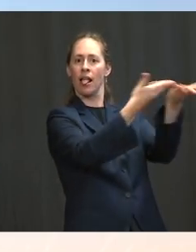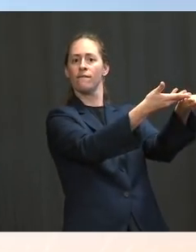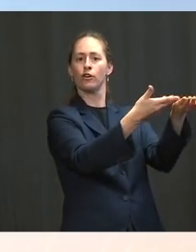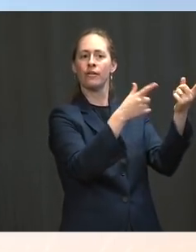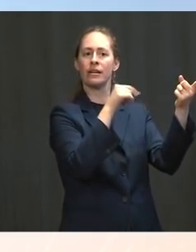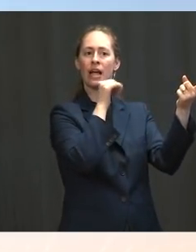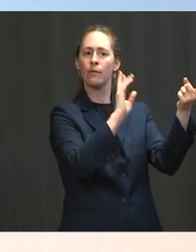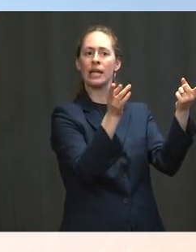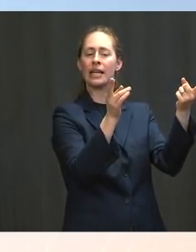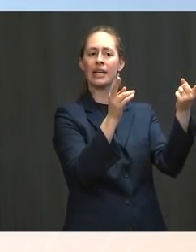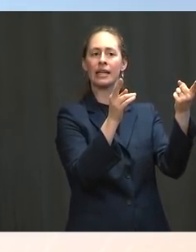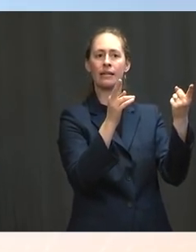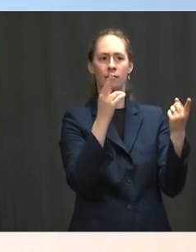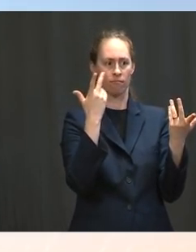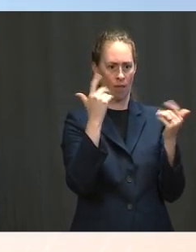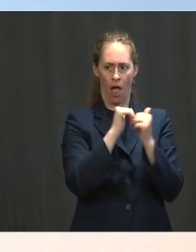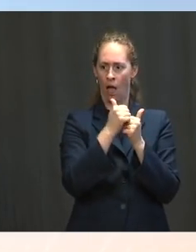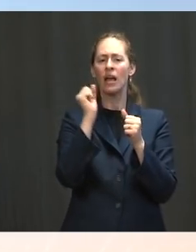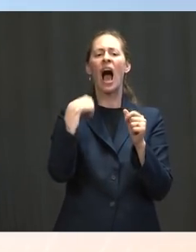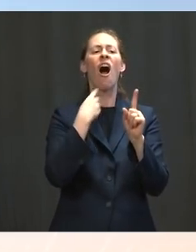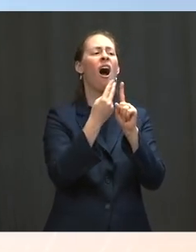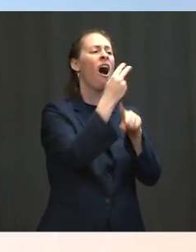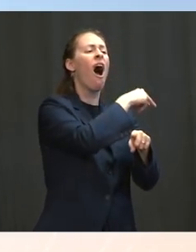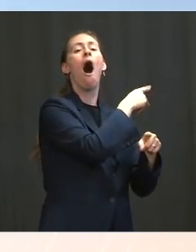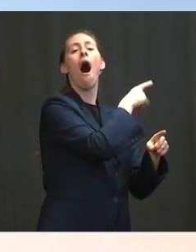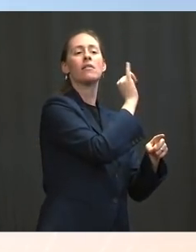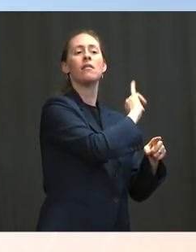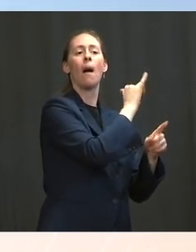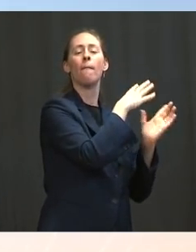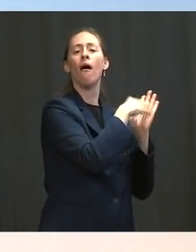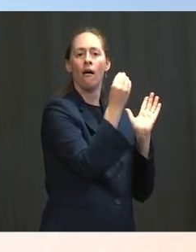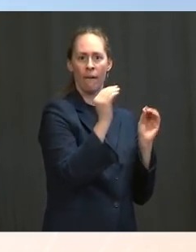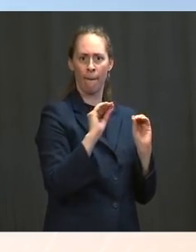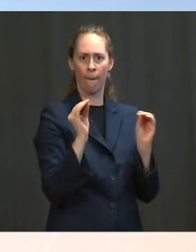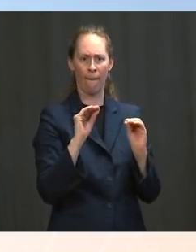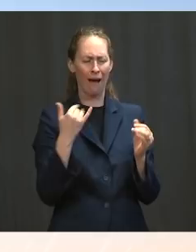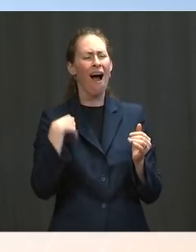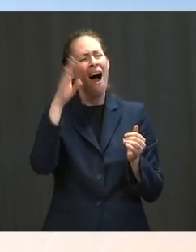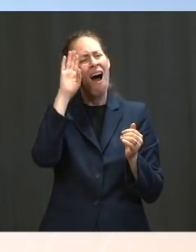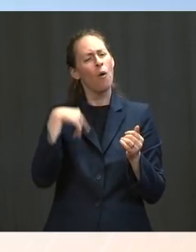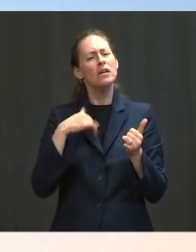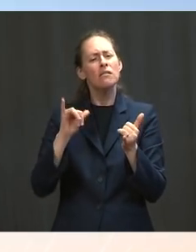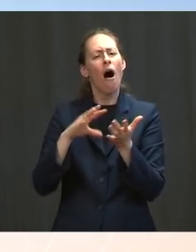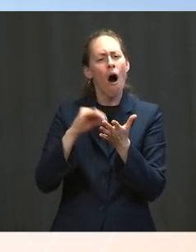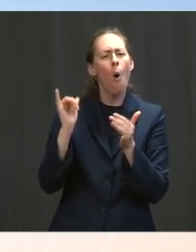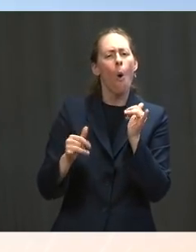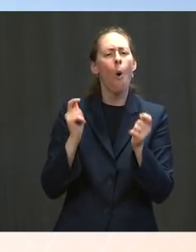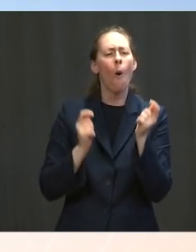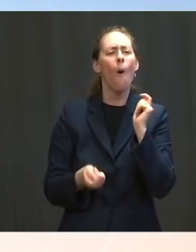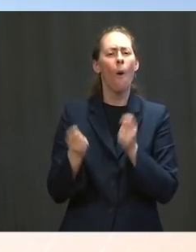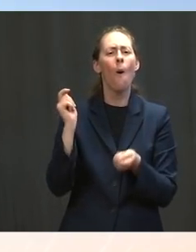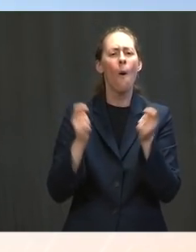So there's certainly lessons that we have learned. And as we've proceeded, we have become -- these countries have become more effective and efficient